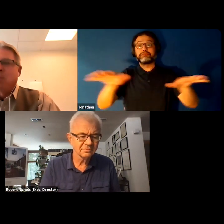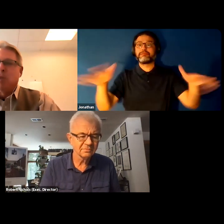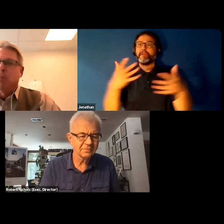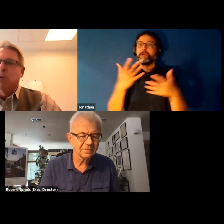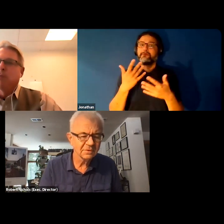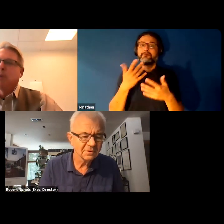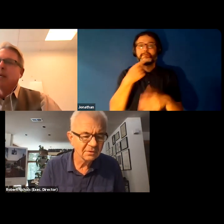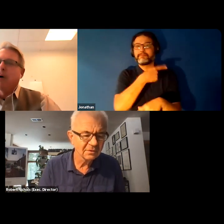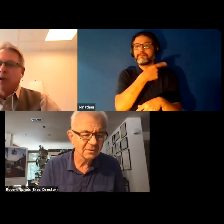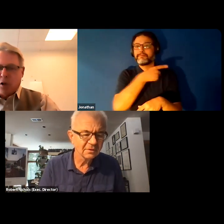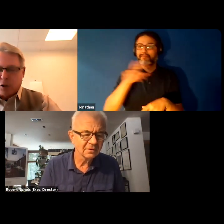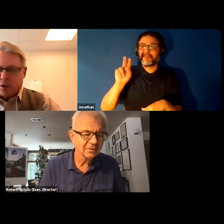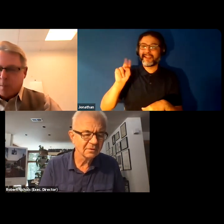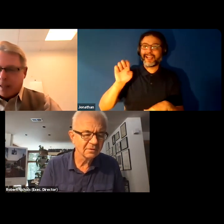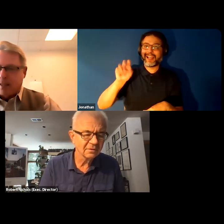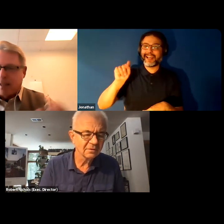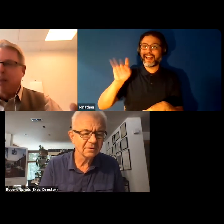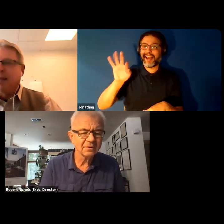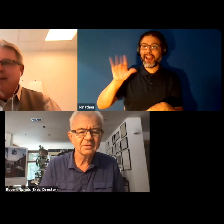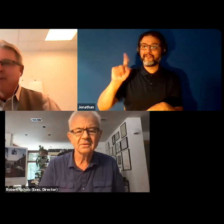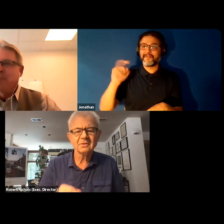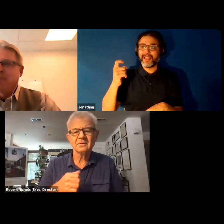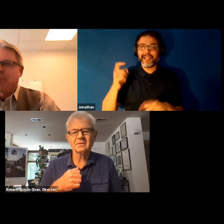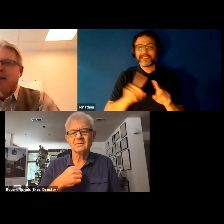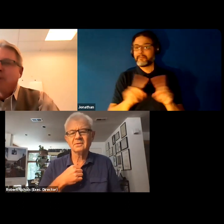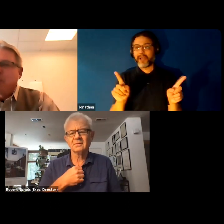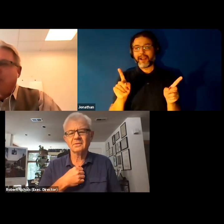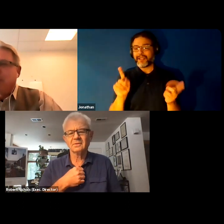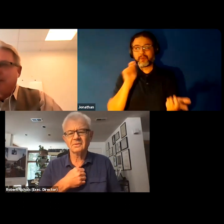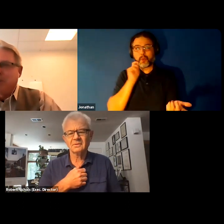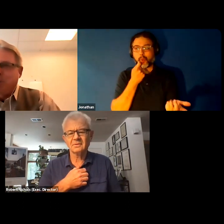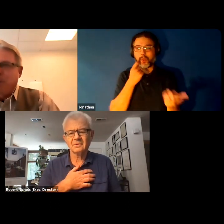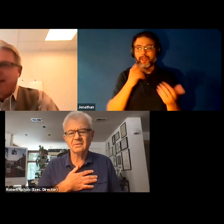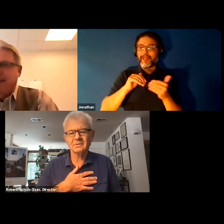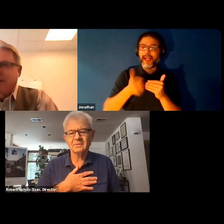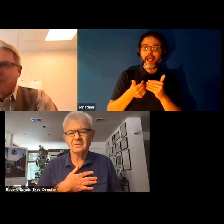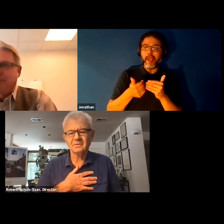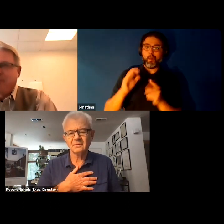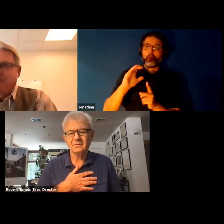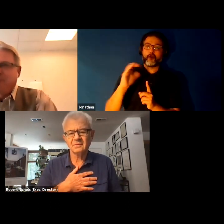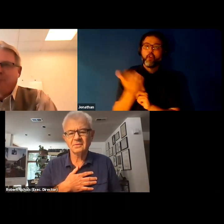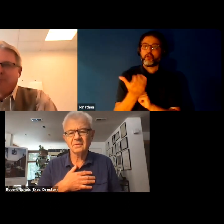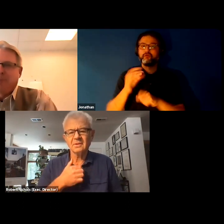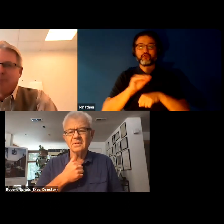But what's beautiful is how the culture is being disseminated through the architecture that we're making together.